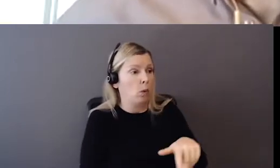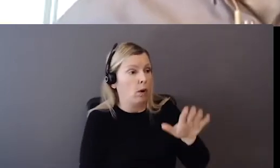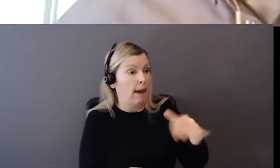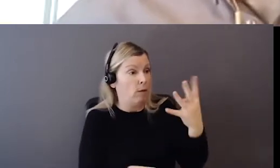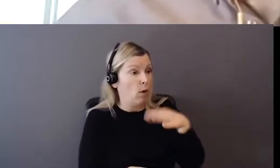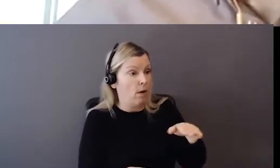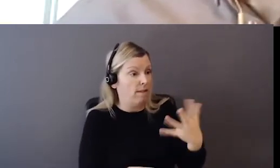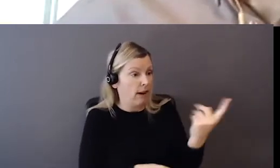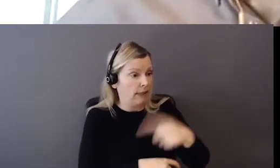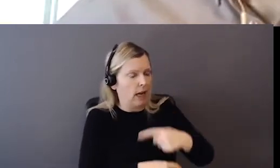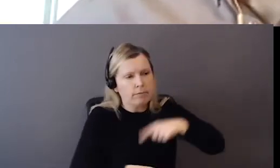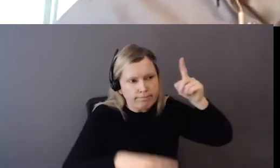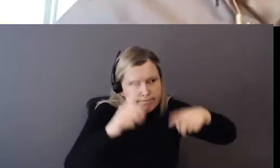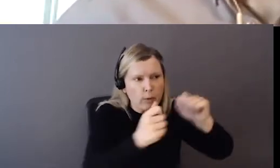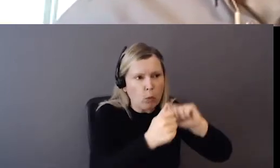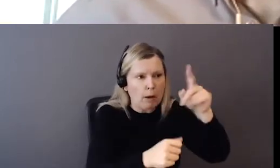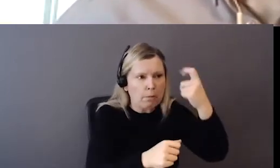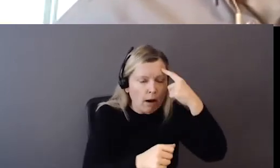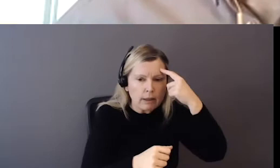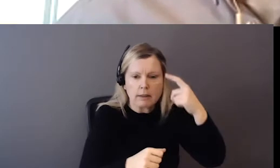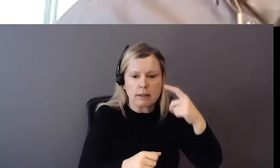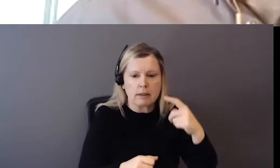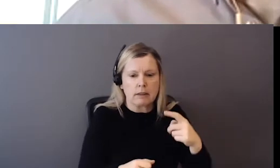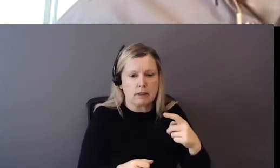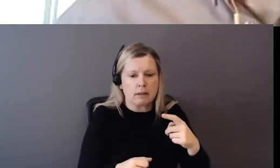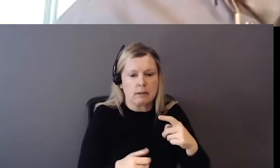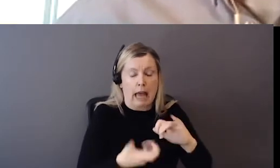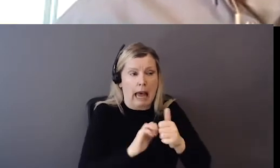colleagues. I don't really understand what happens in the background when something's not approved.